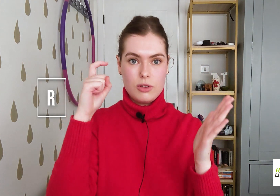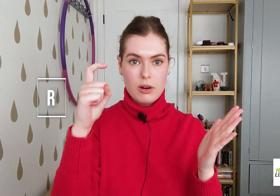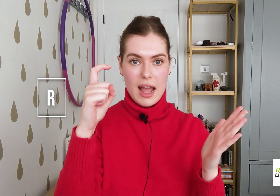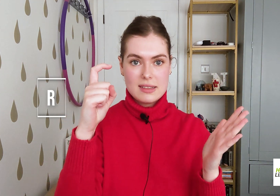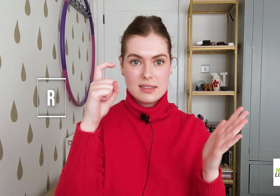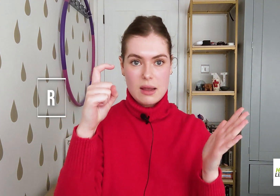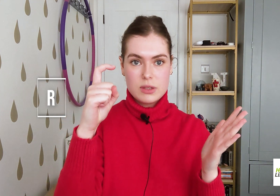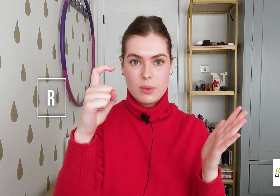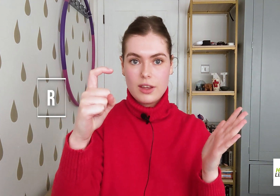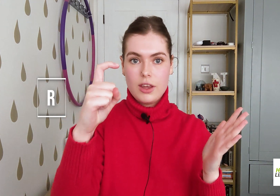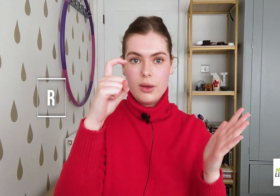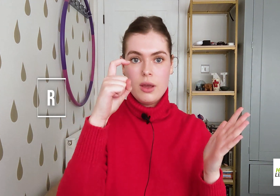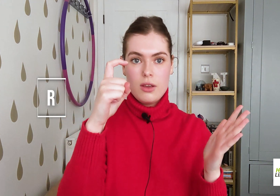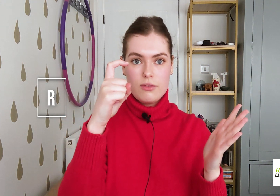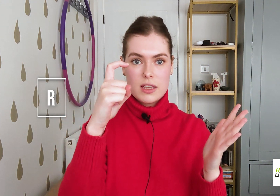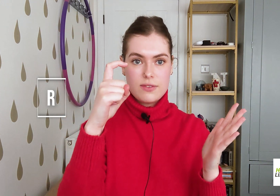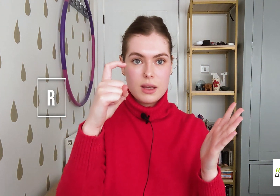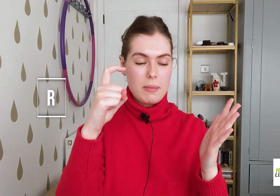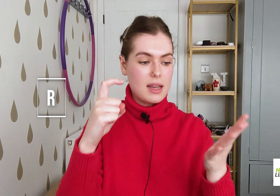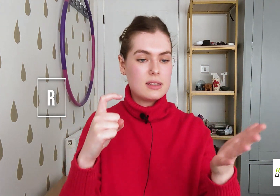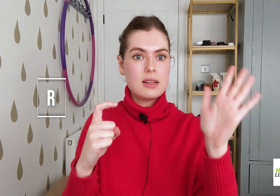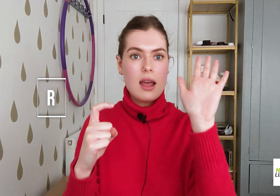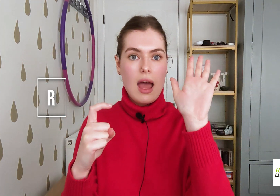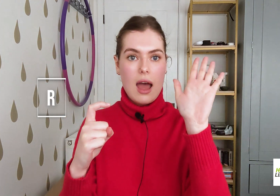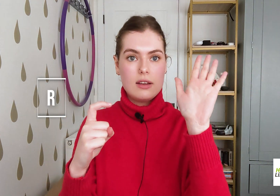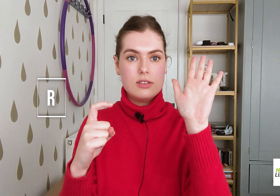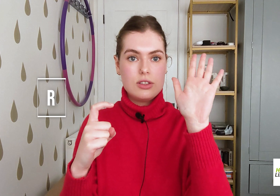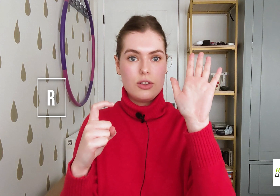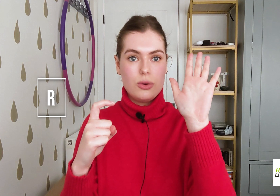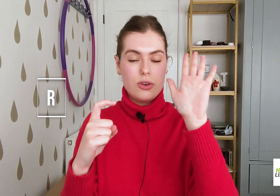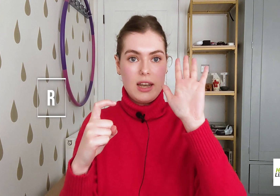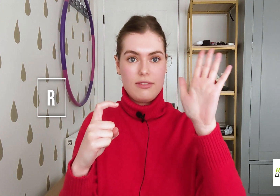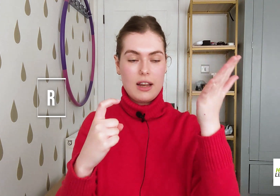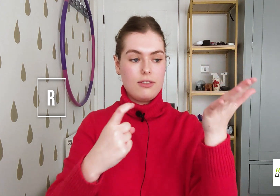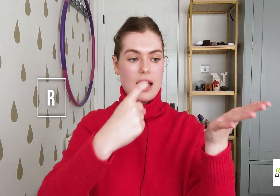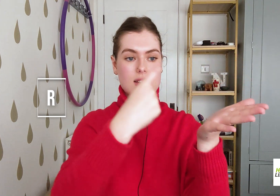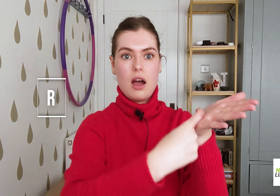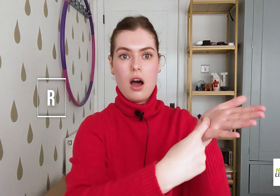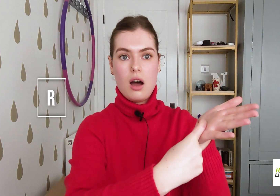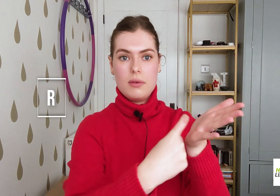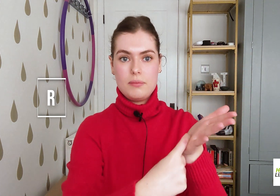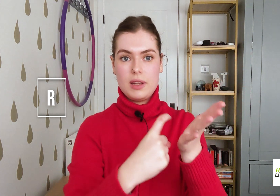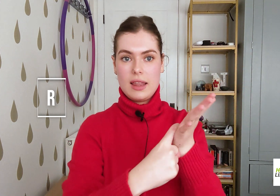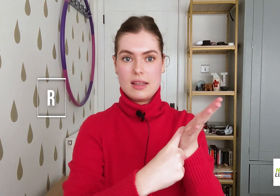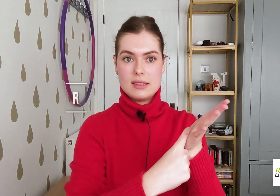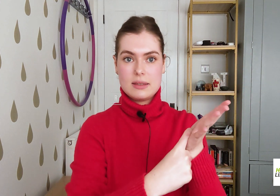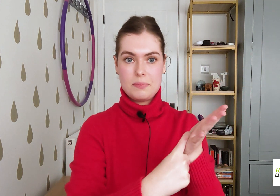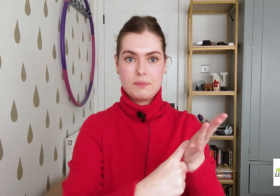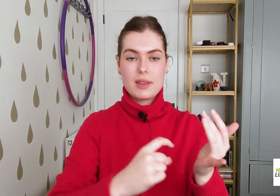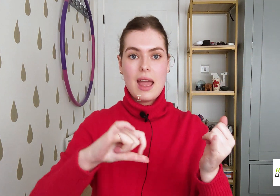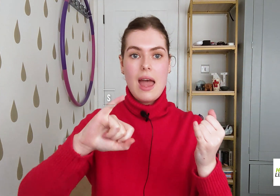your right hand same as with a “Q” first finger bent and your left hand flat. “R” Like this.